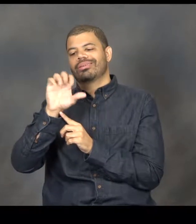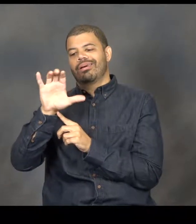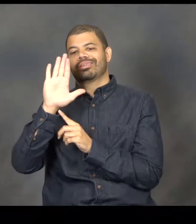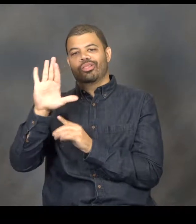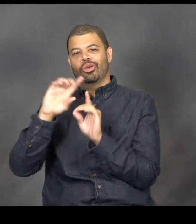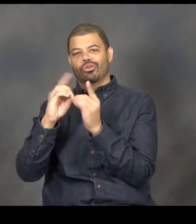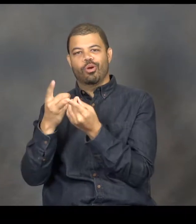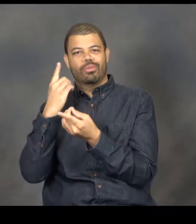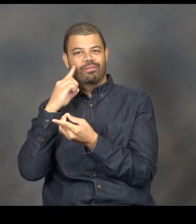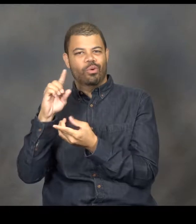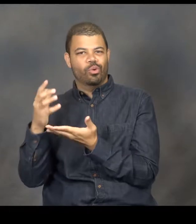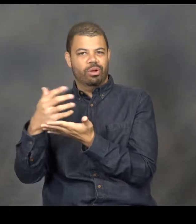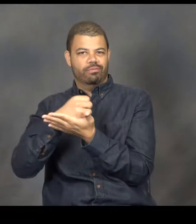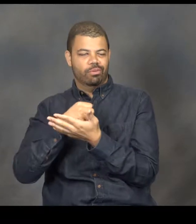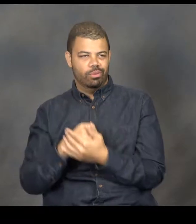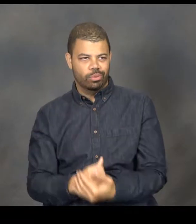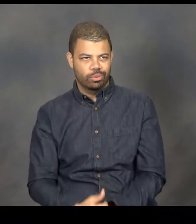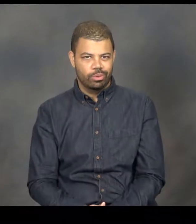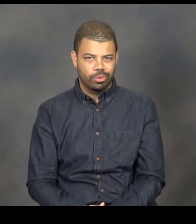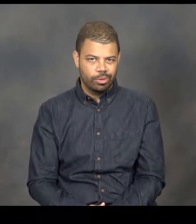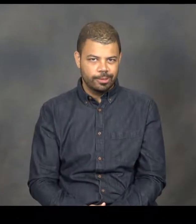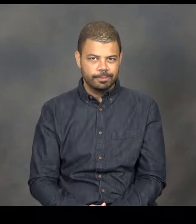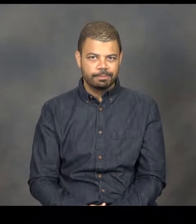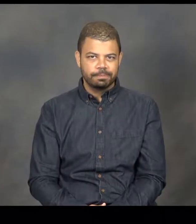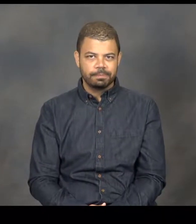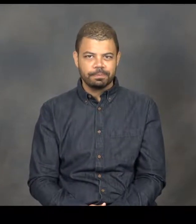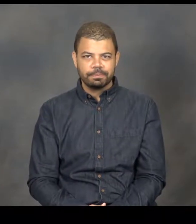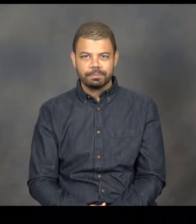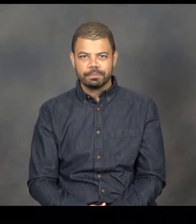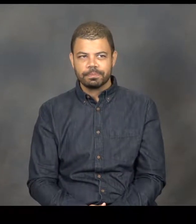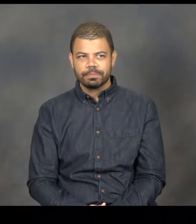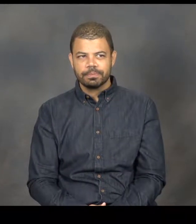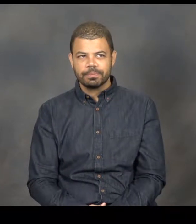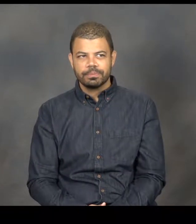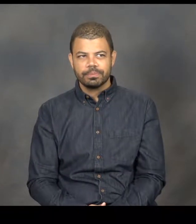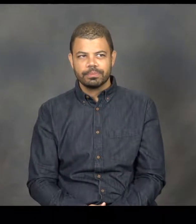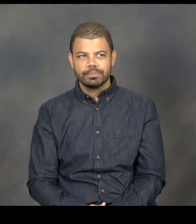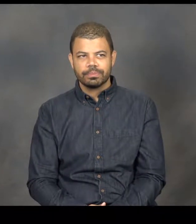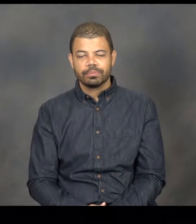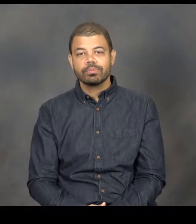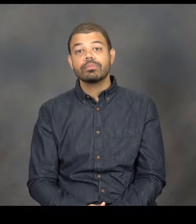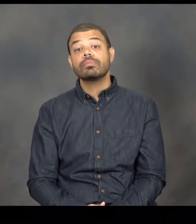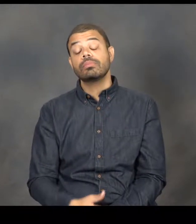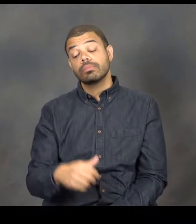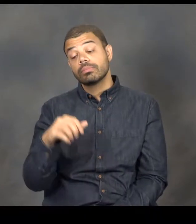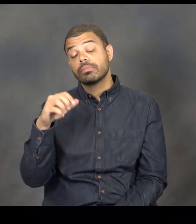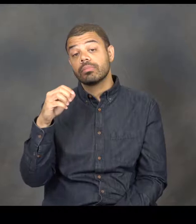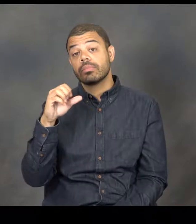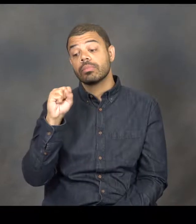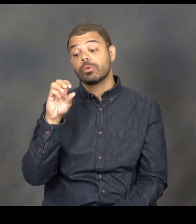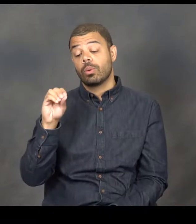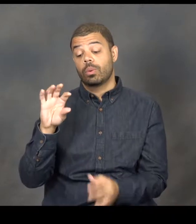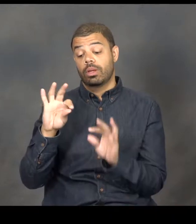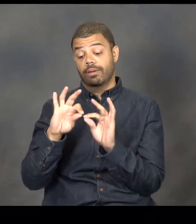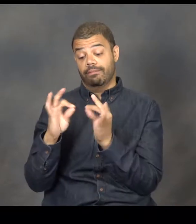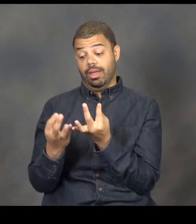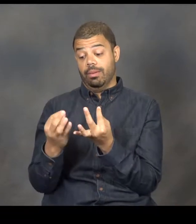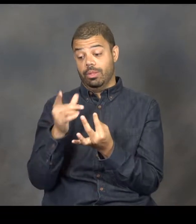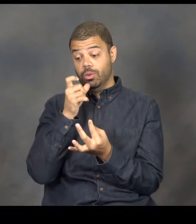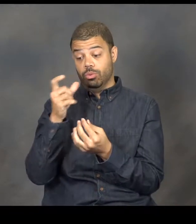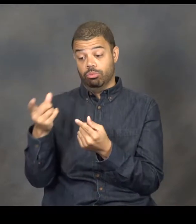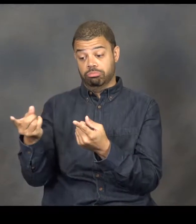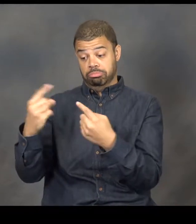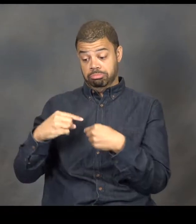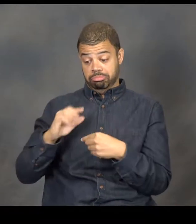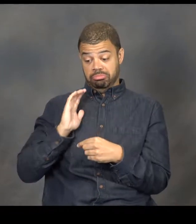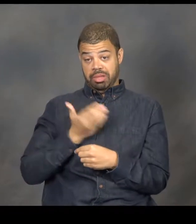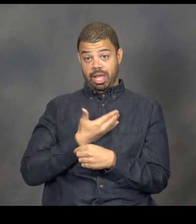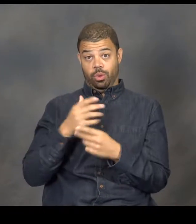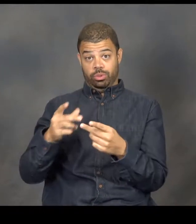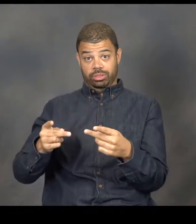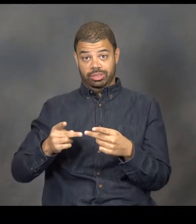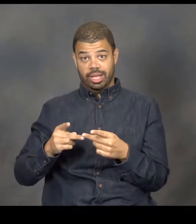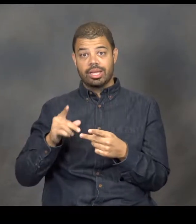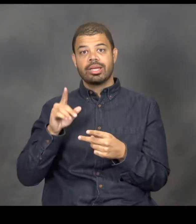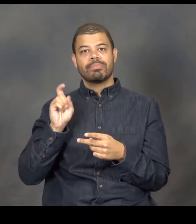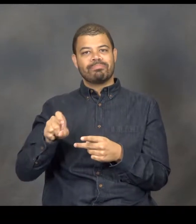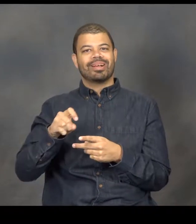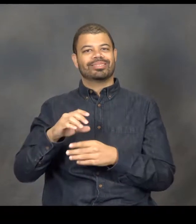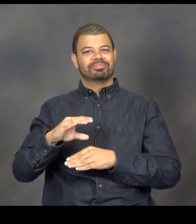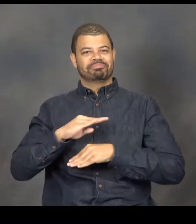or Minnesota or Wisconsin Departments of Revenue.